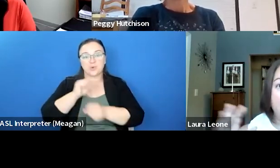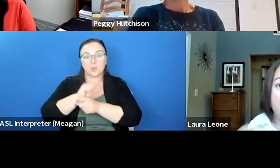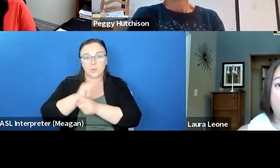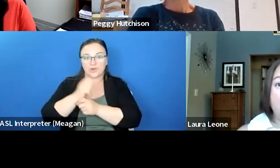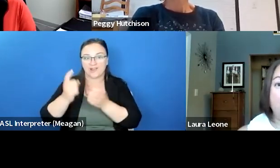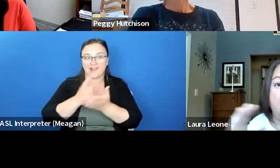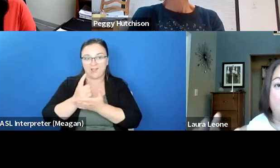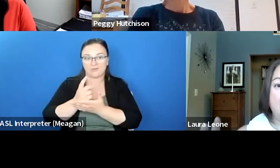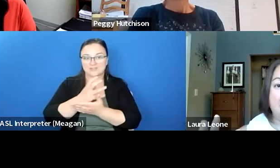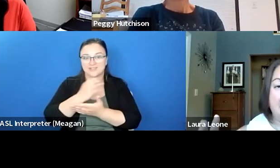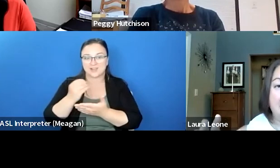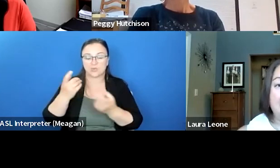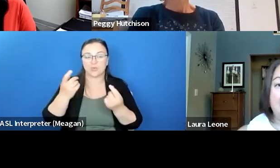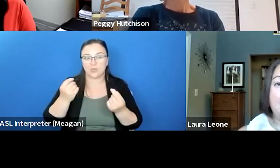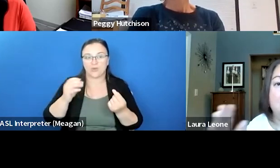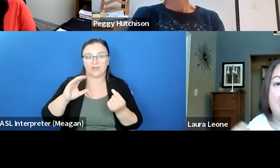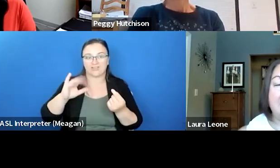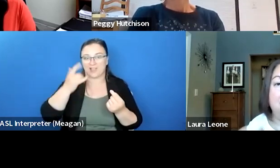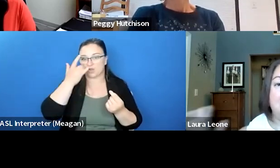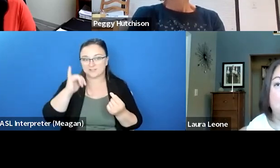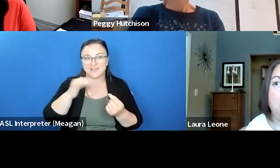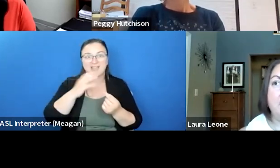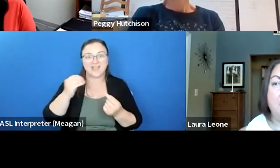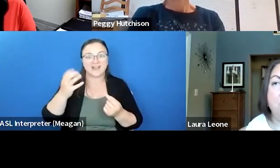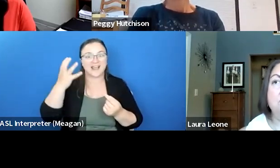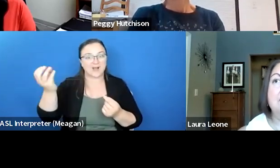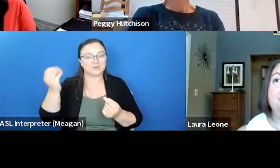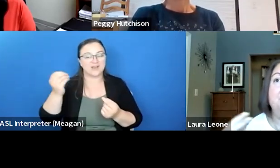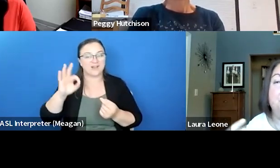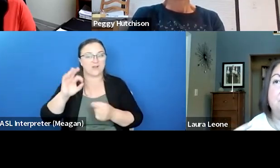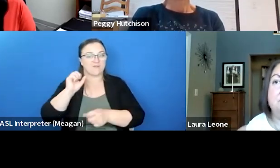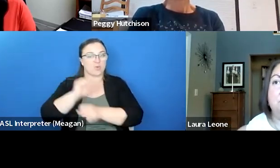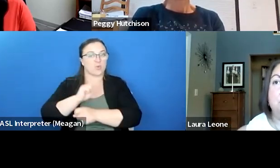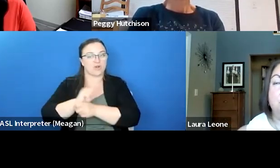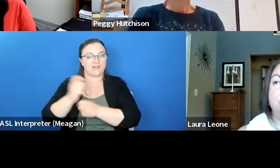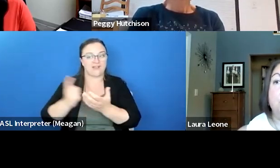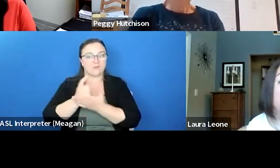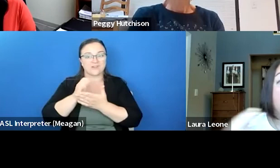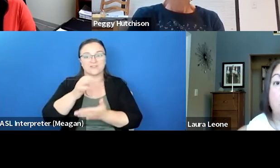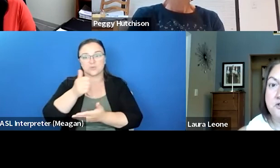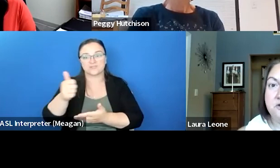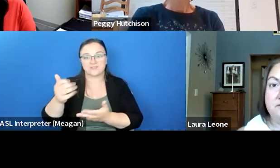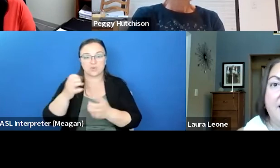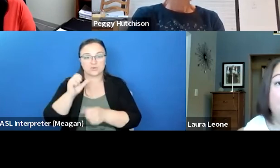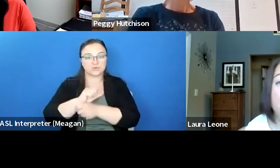and what framework that's in and then outside of deemed work hours, if you're an individual who wants to work alternative hours